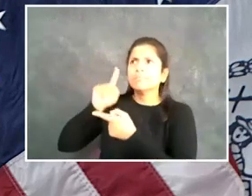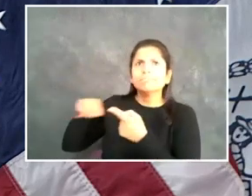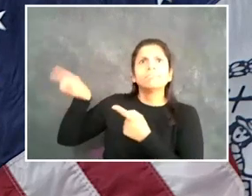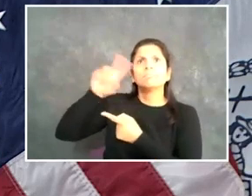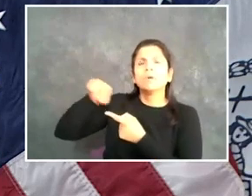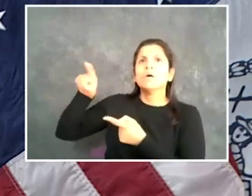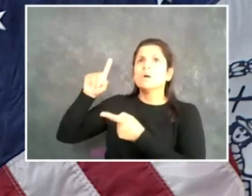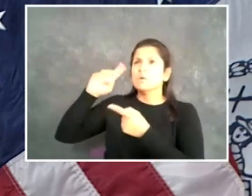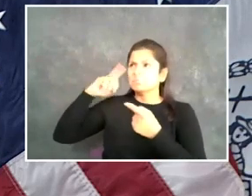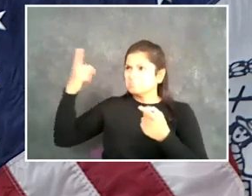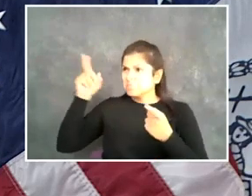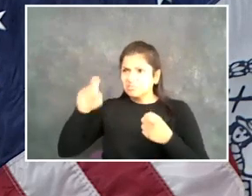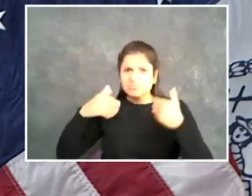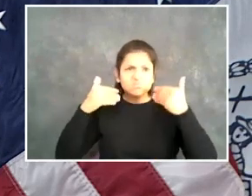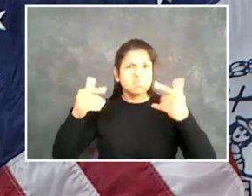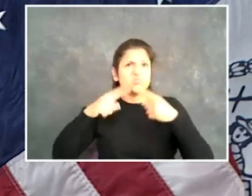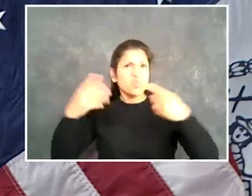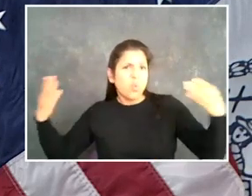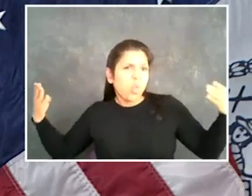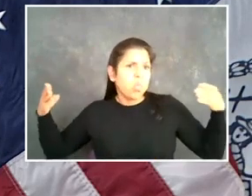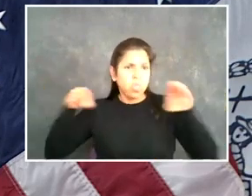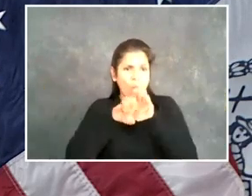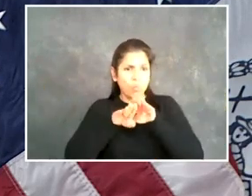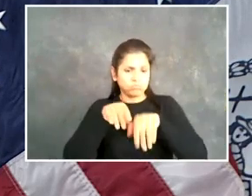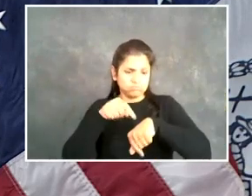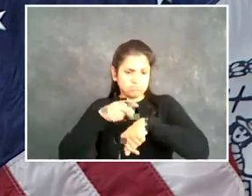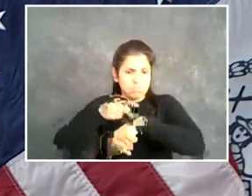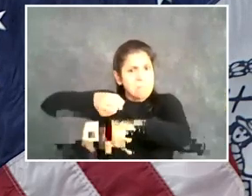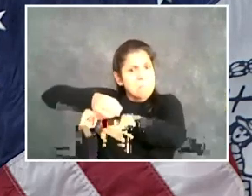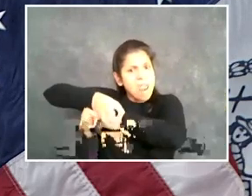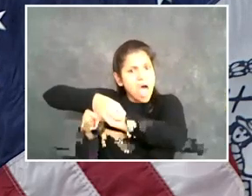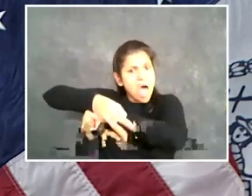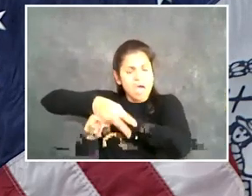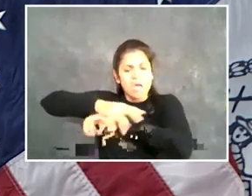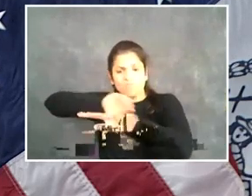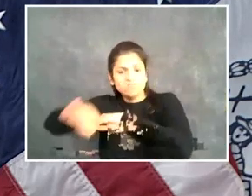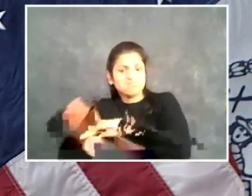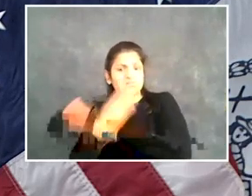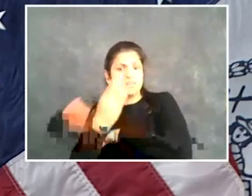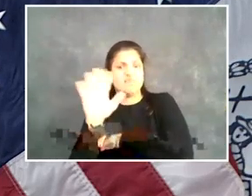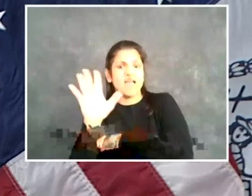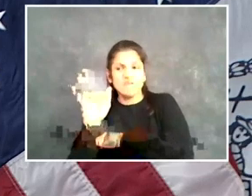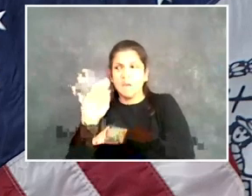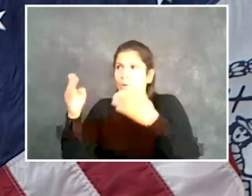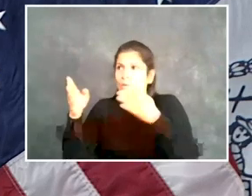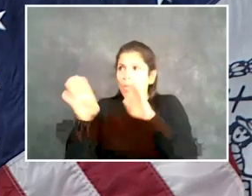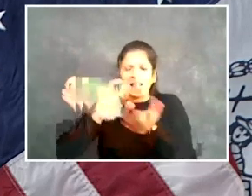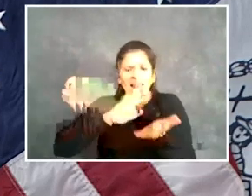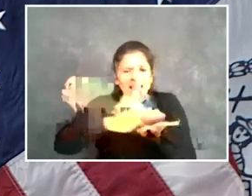AND THEN FOR MISS McCRAY, I'M